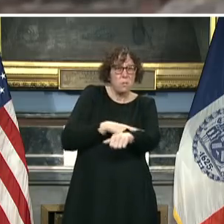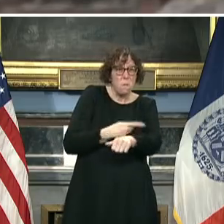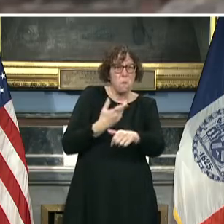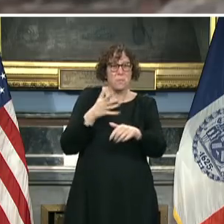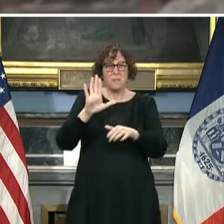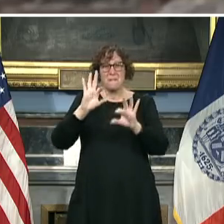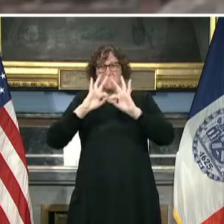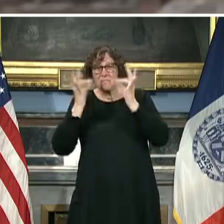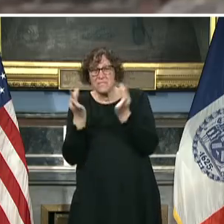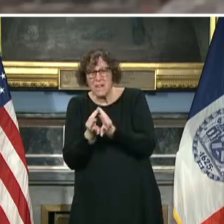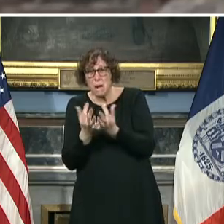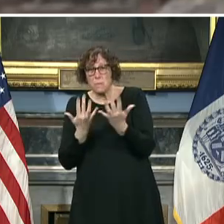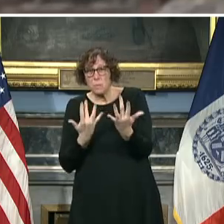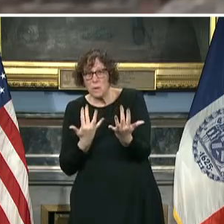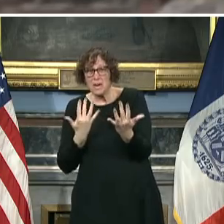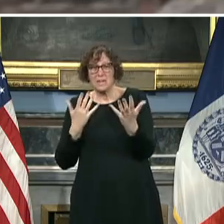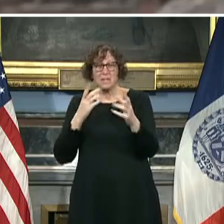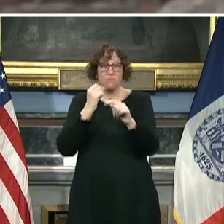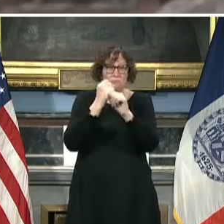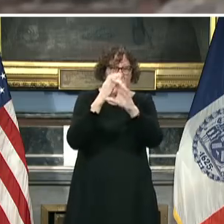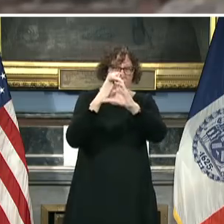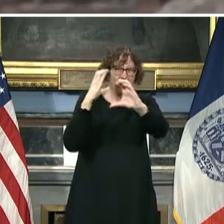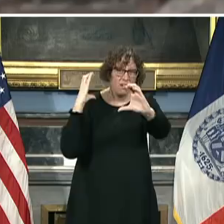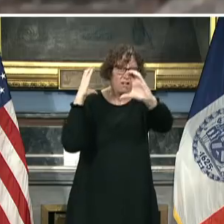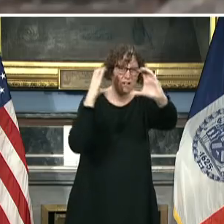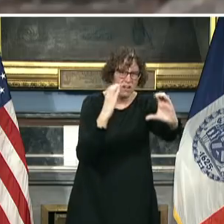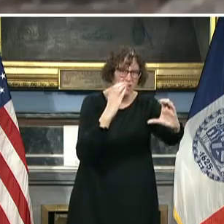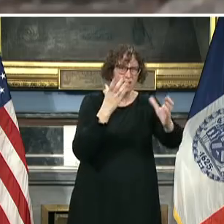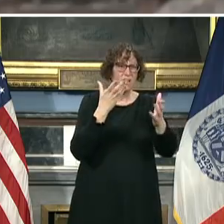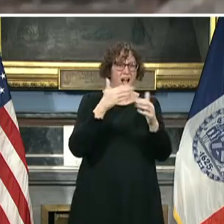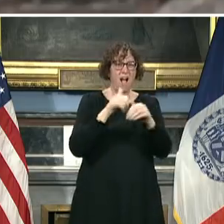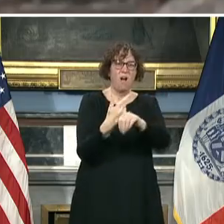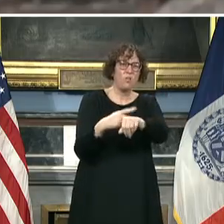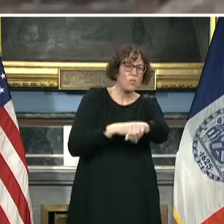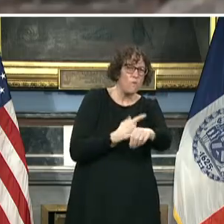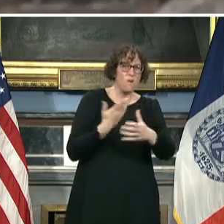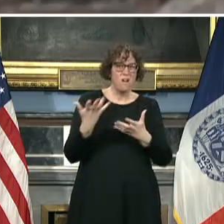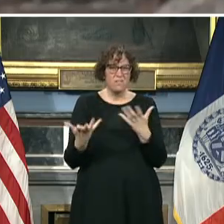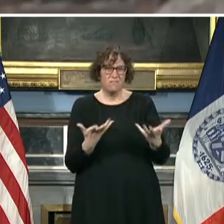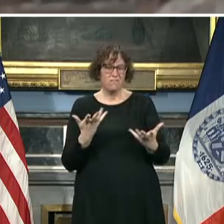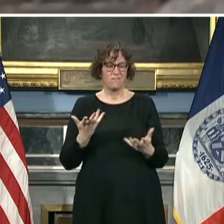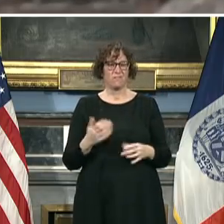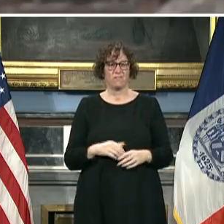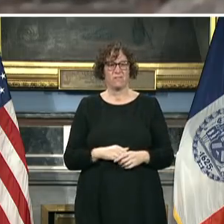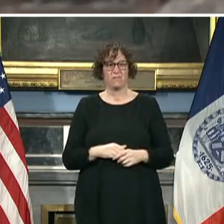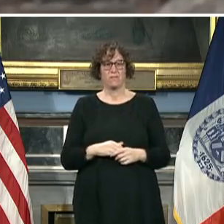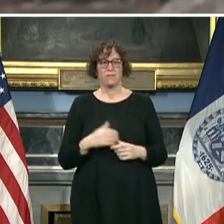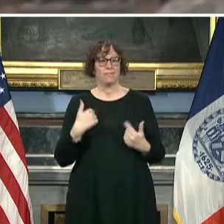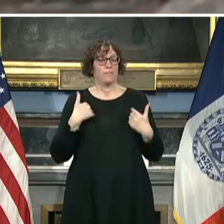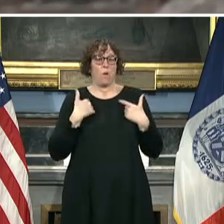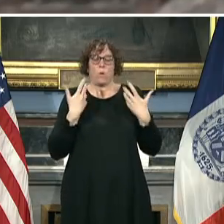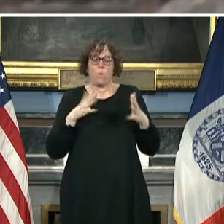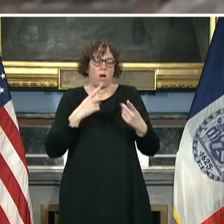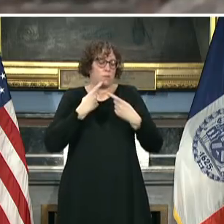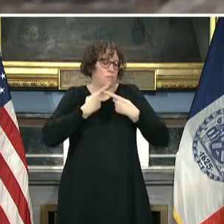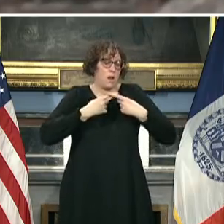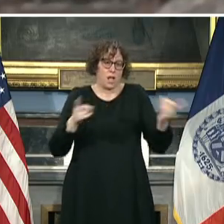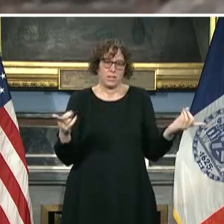ANY PROJECTION HOW LONG THOSE